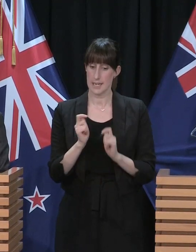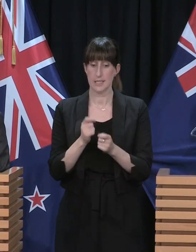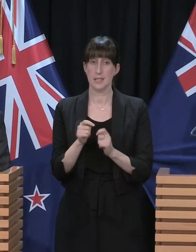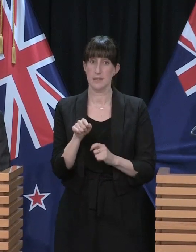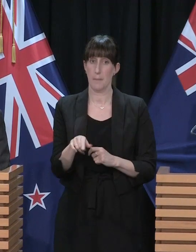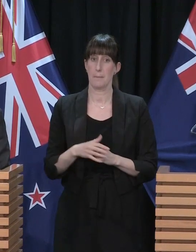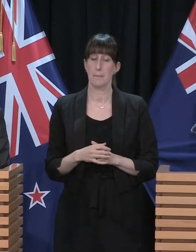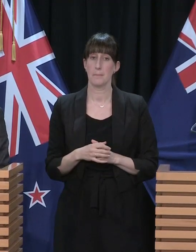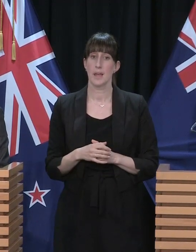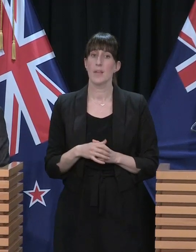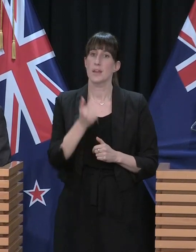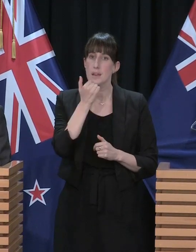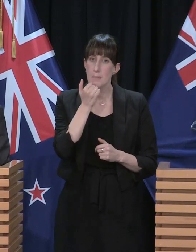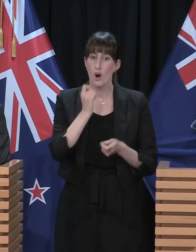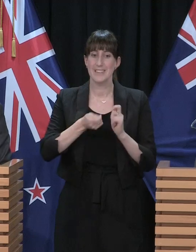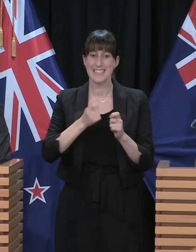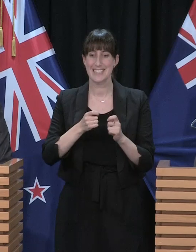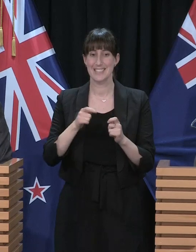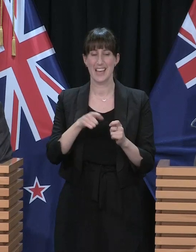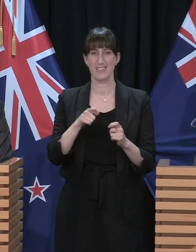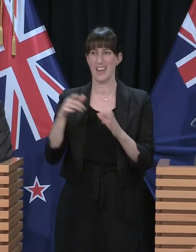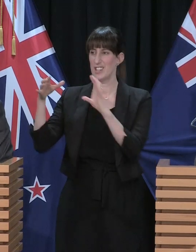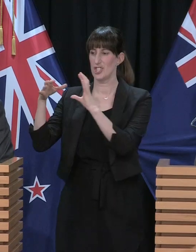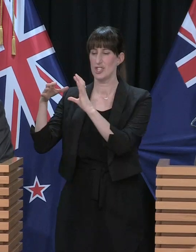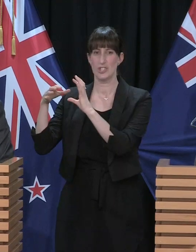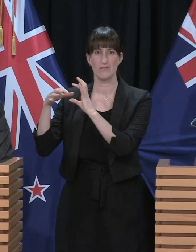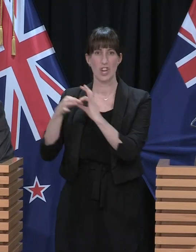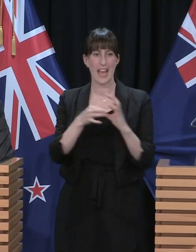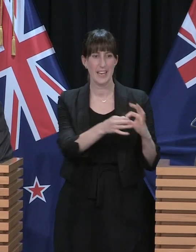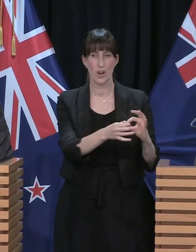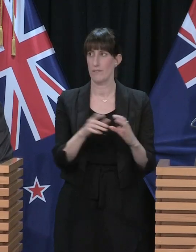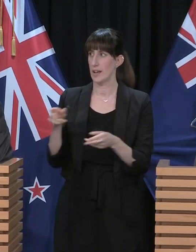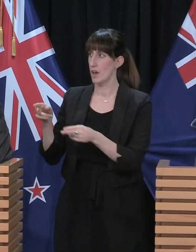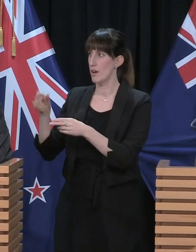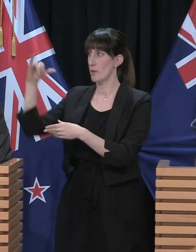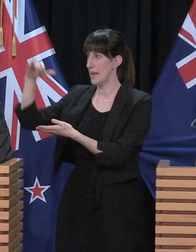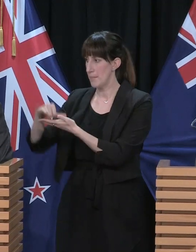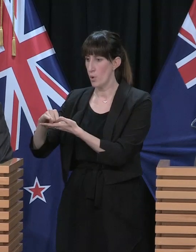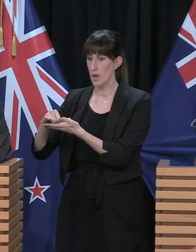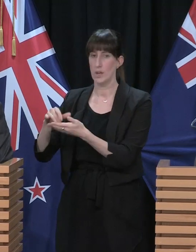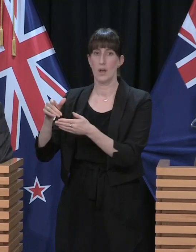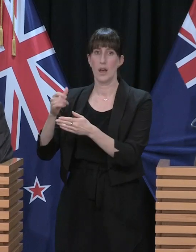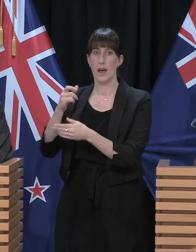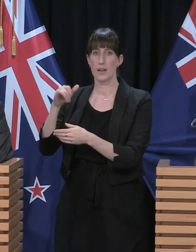drivers are covered by that. That's continuing to increase. The number of tests that are happening in that chain is